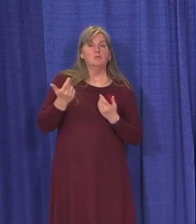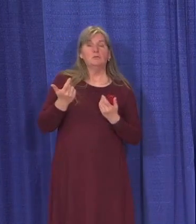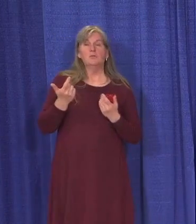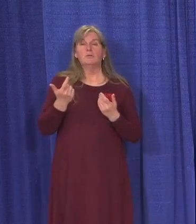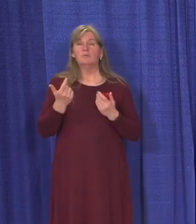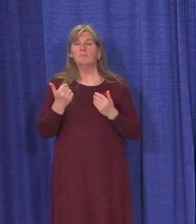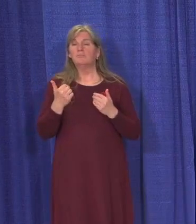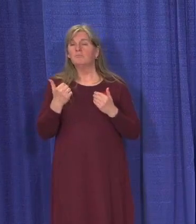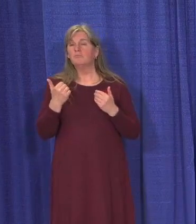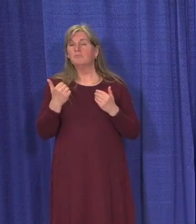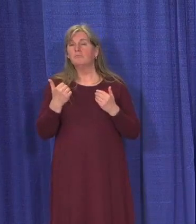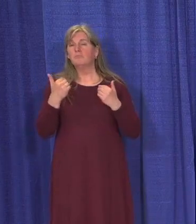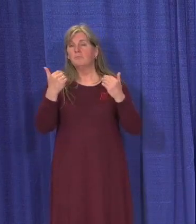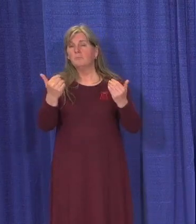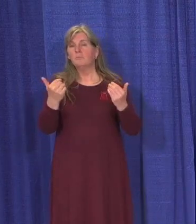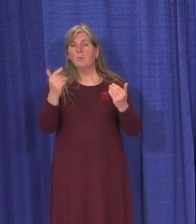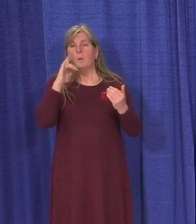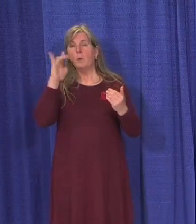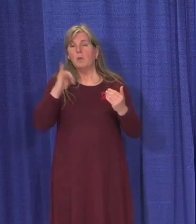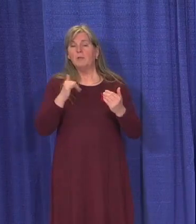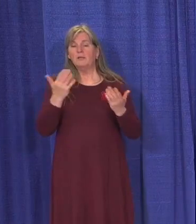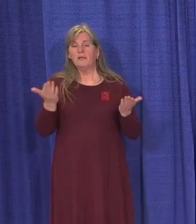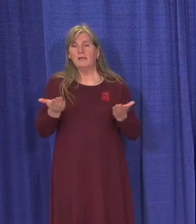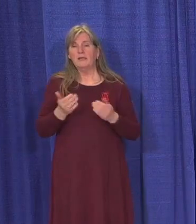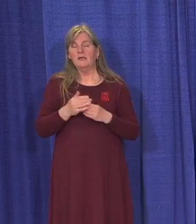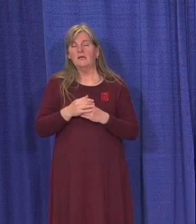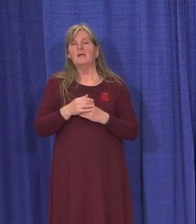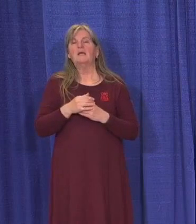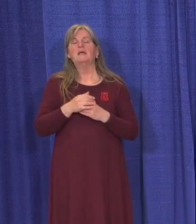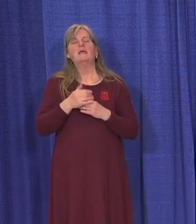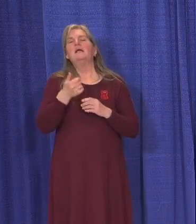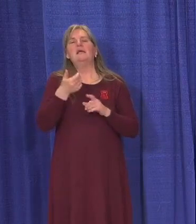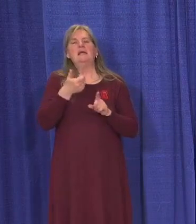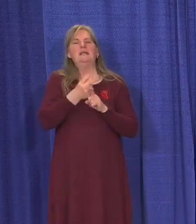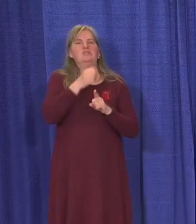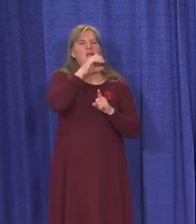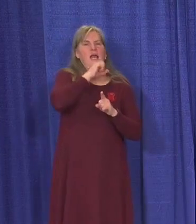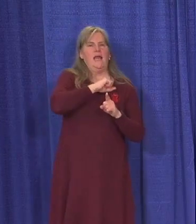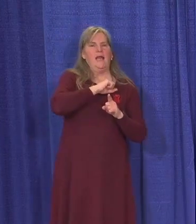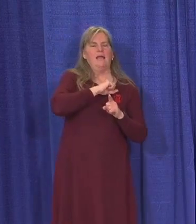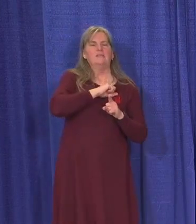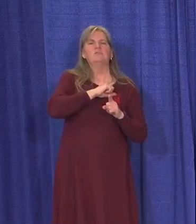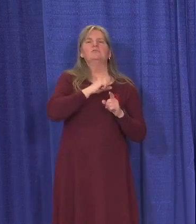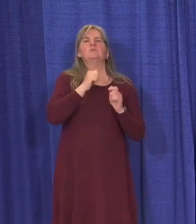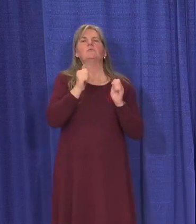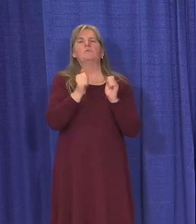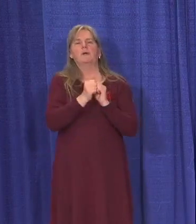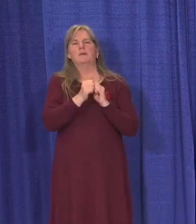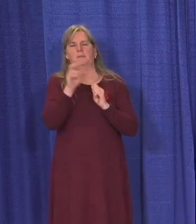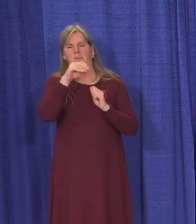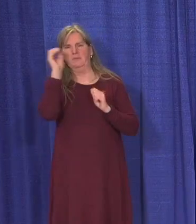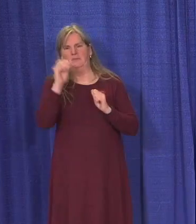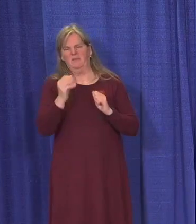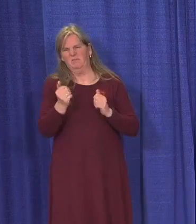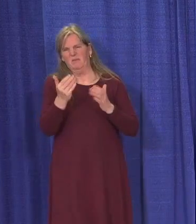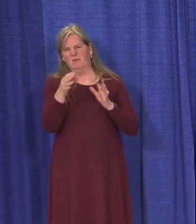inconvenience got in the way of getting full protection. You maybe wondering where we